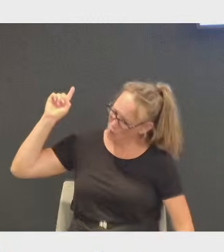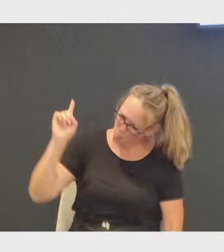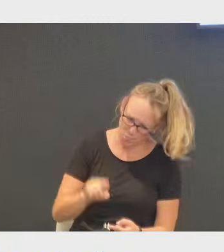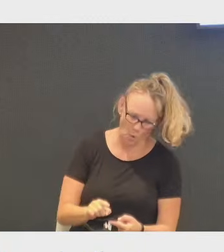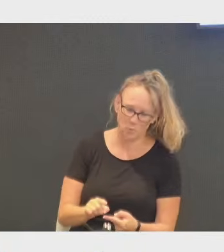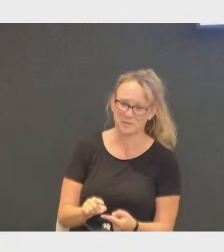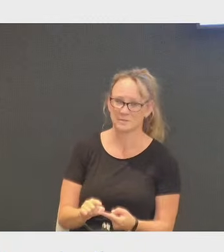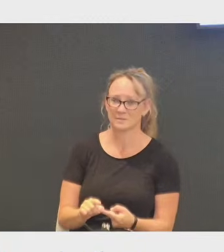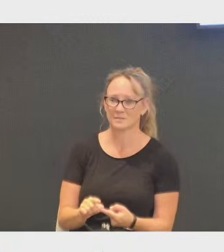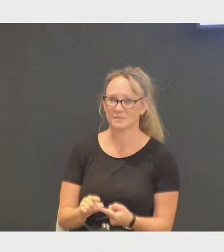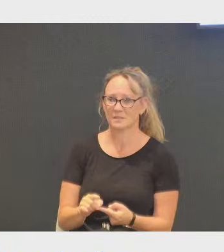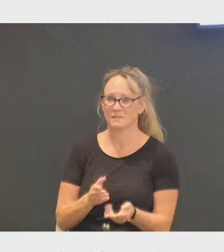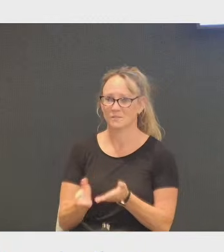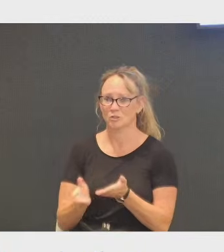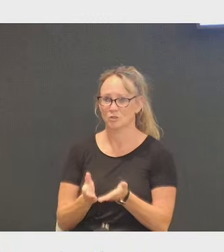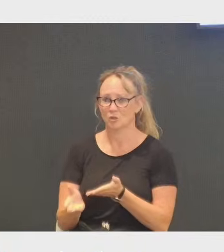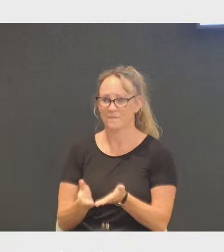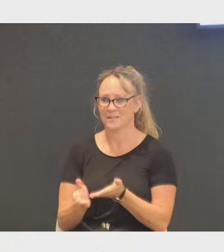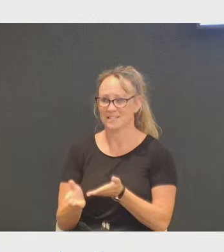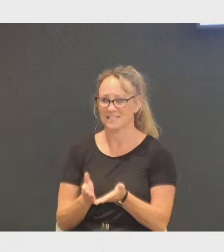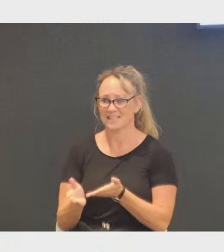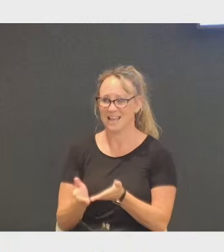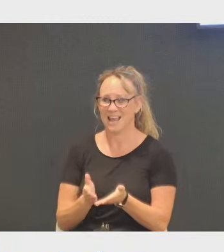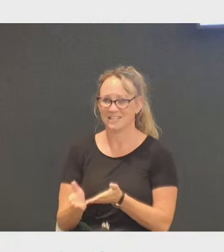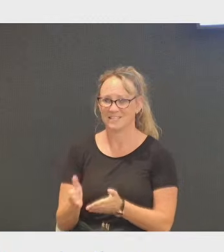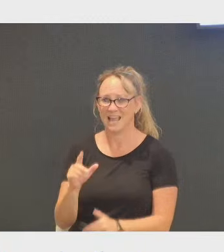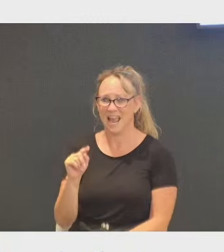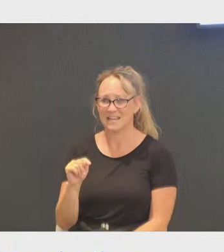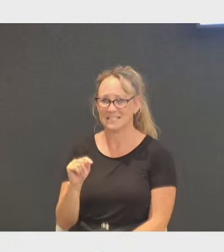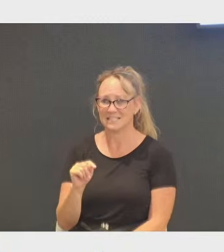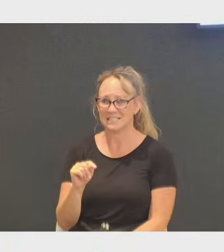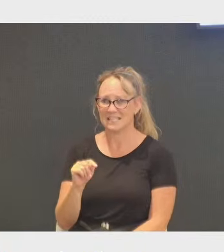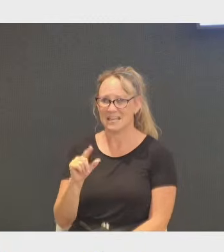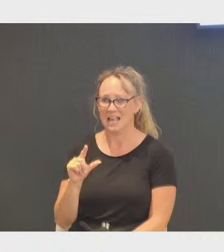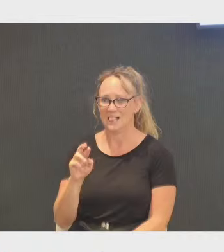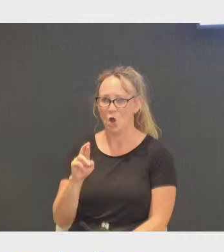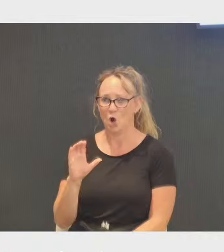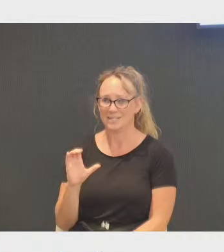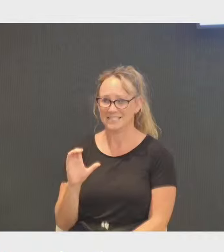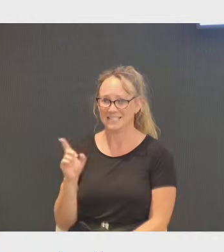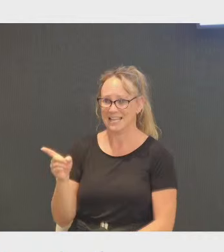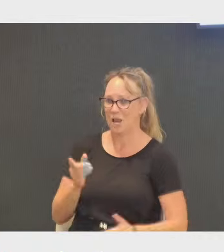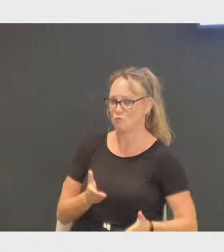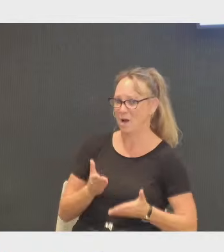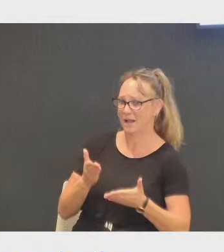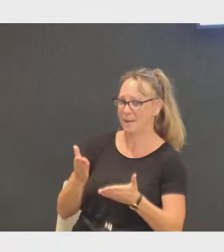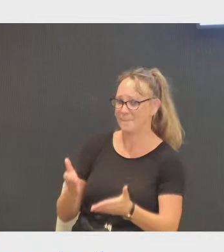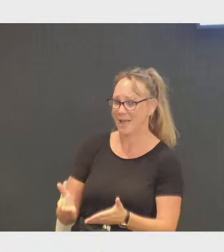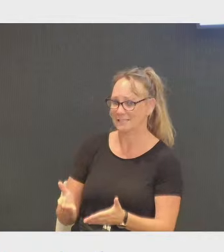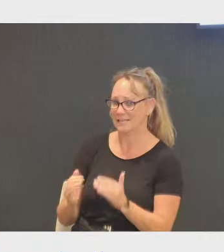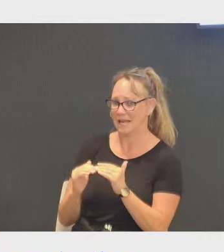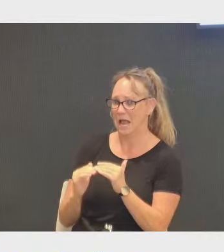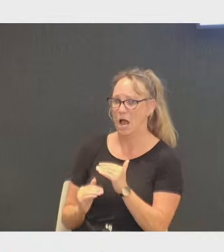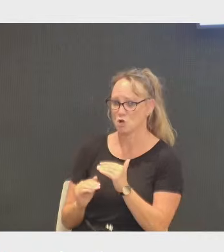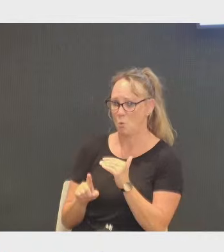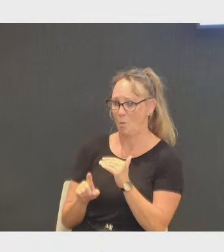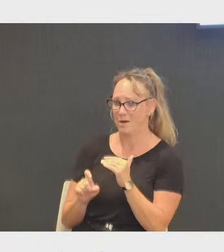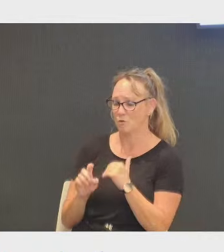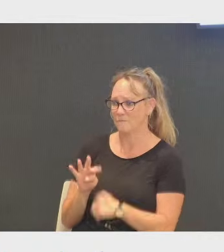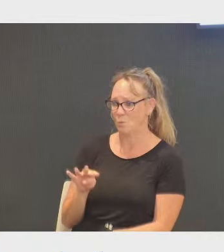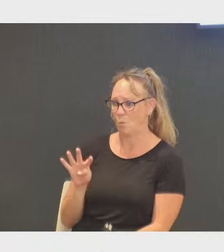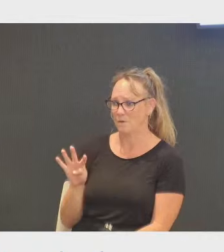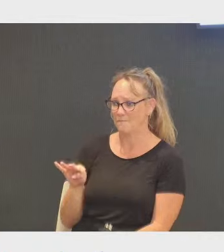to for services. that TLRC's recommendation was actually lower than that at $144 million with a